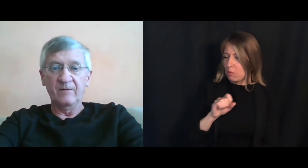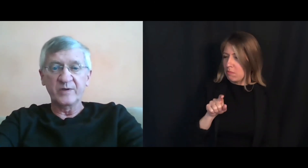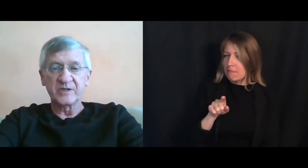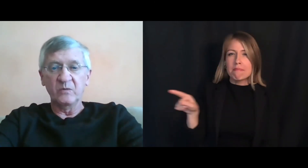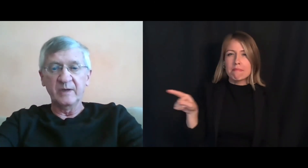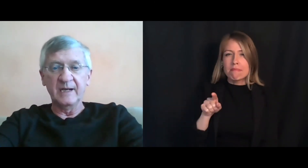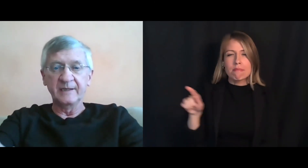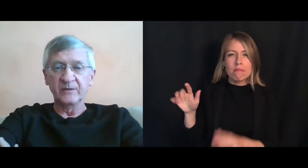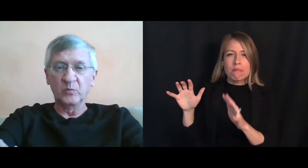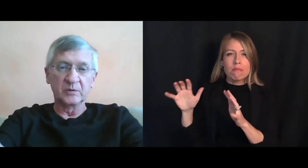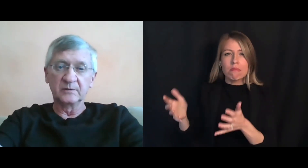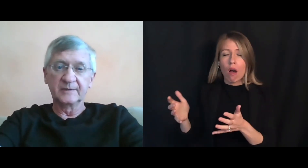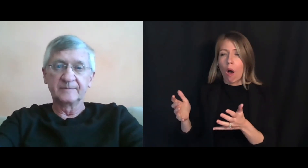of what's going on in the world.